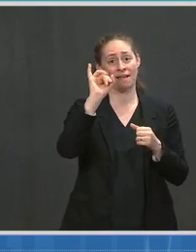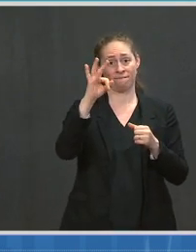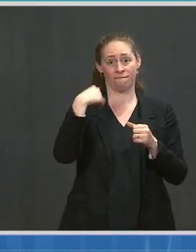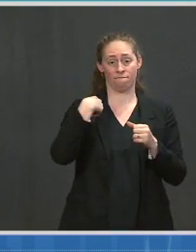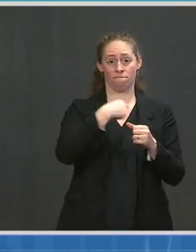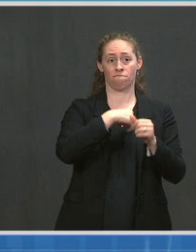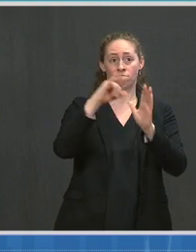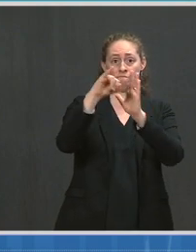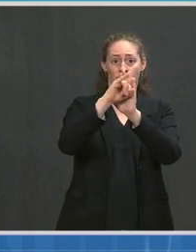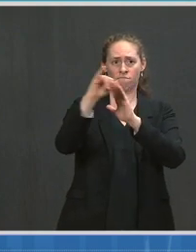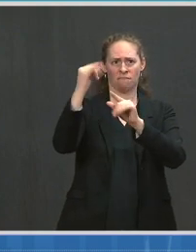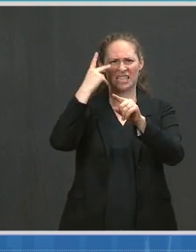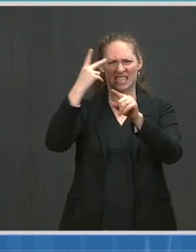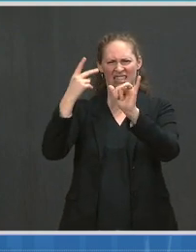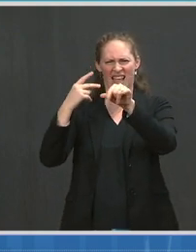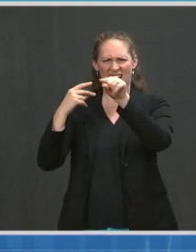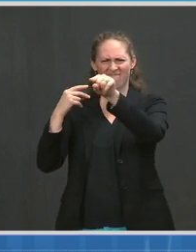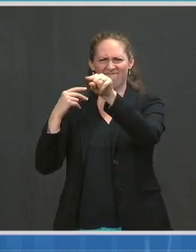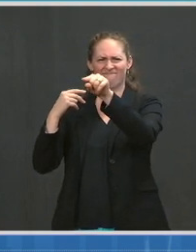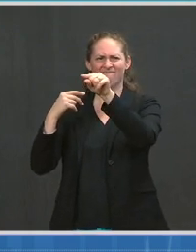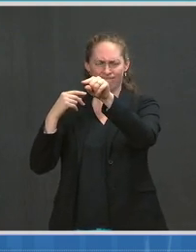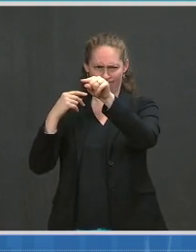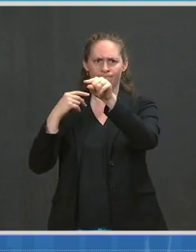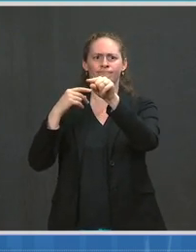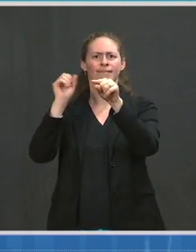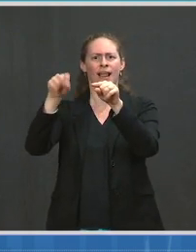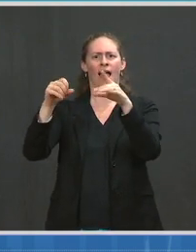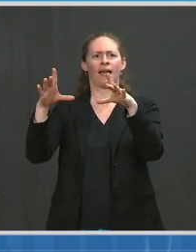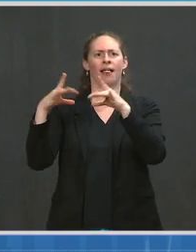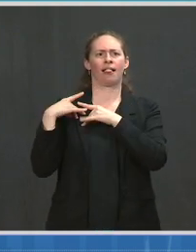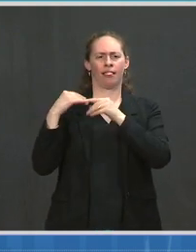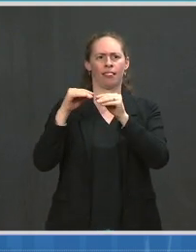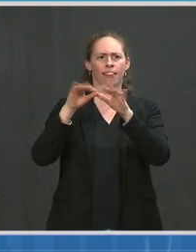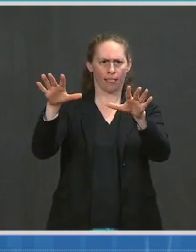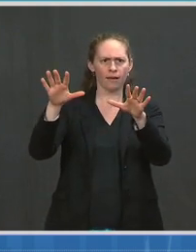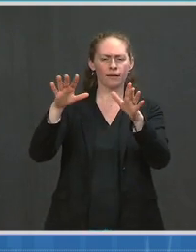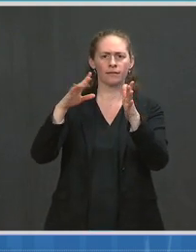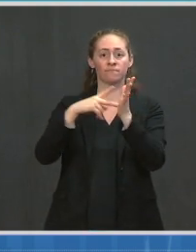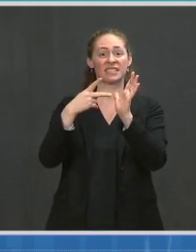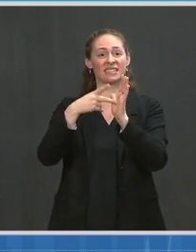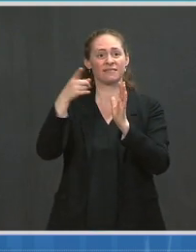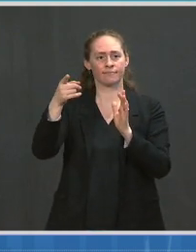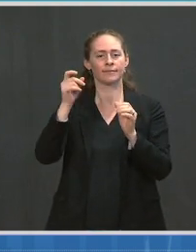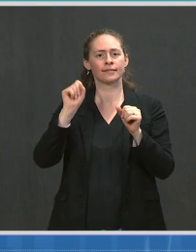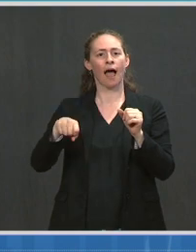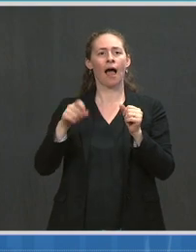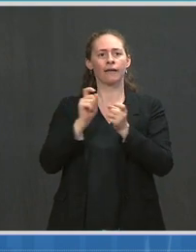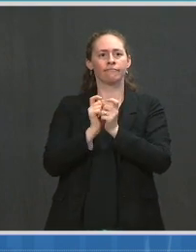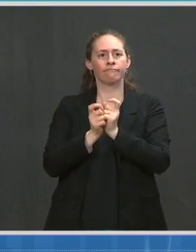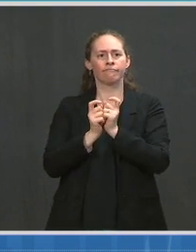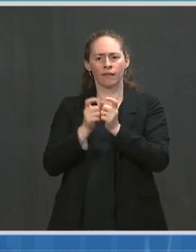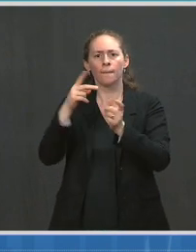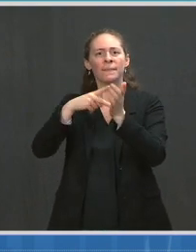that's the breakthrough virus, because it would be very important to see if they broke through with the wild type virus,